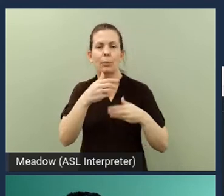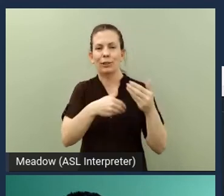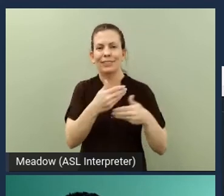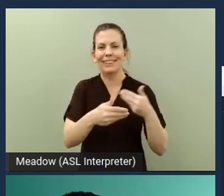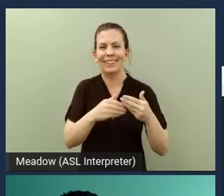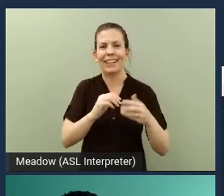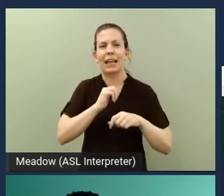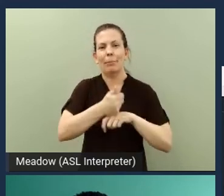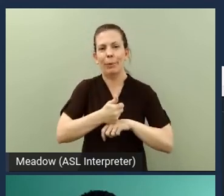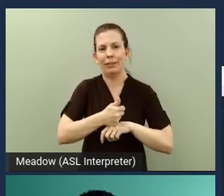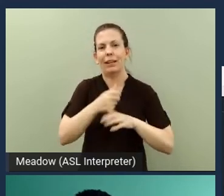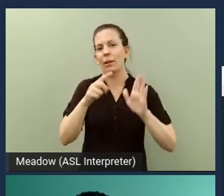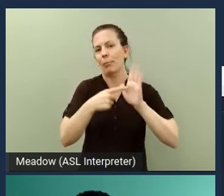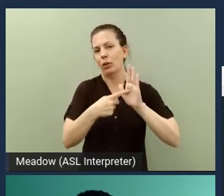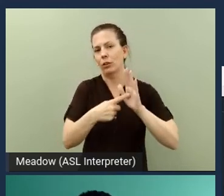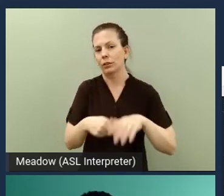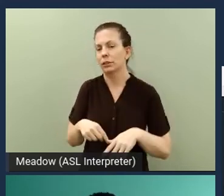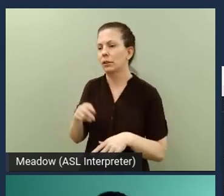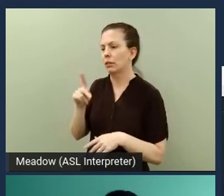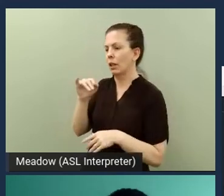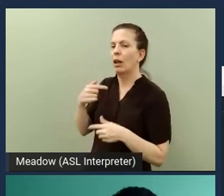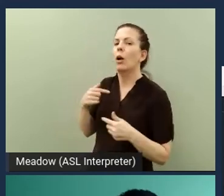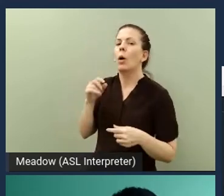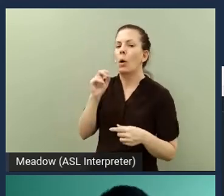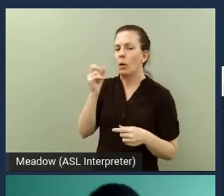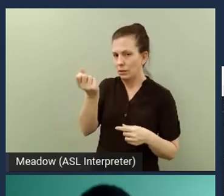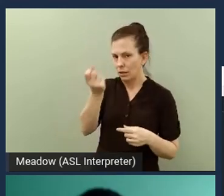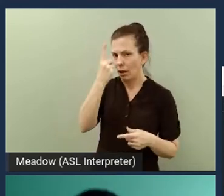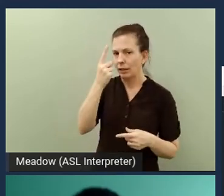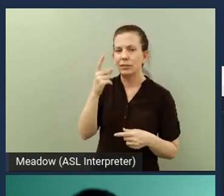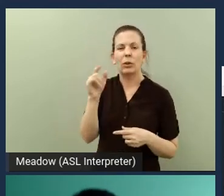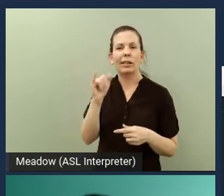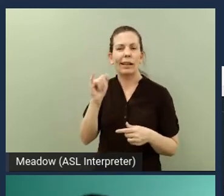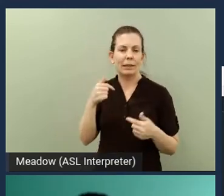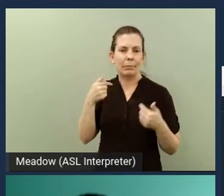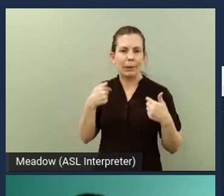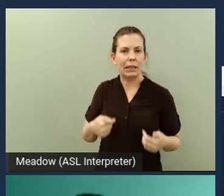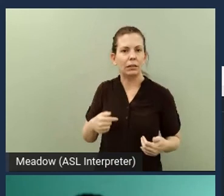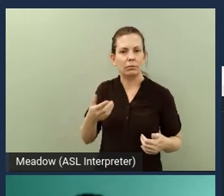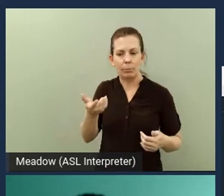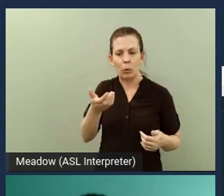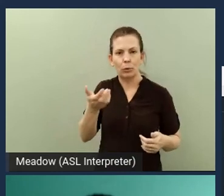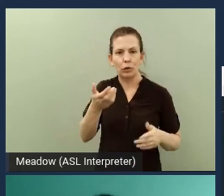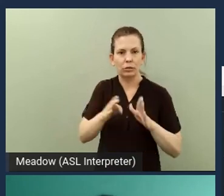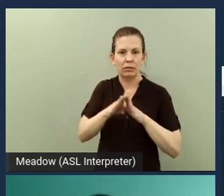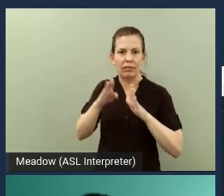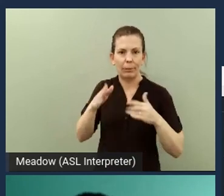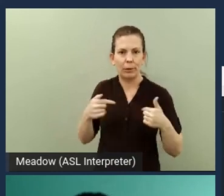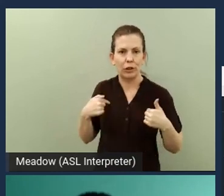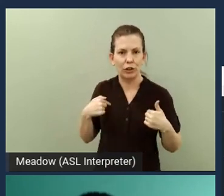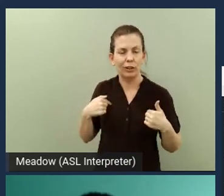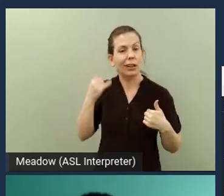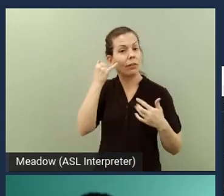Got it, so, so somebody like me, like again, mobile developer, if I wanted to start learning